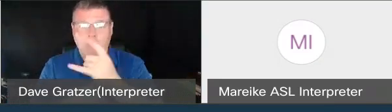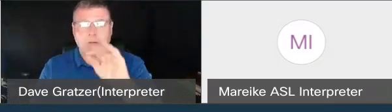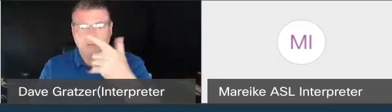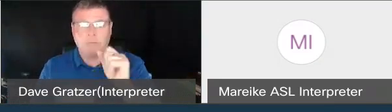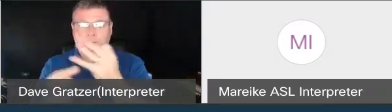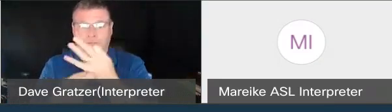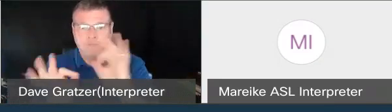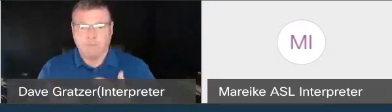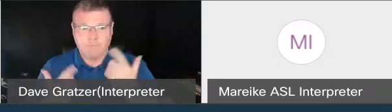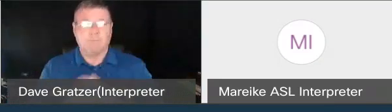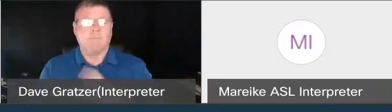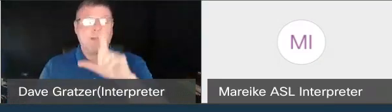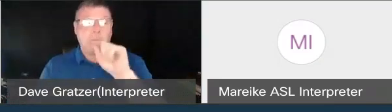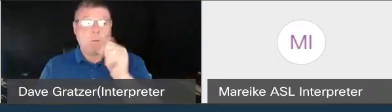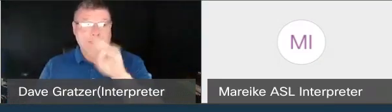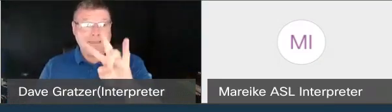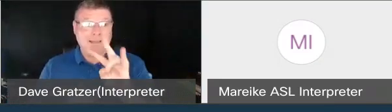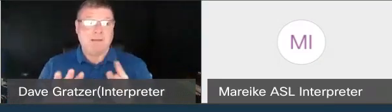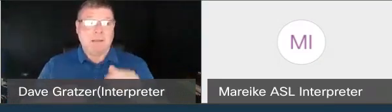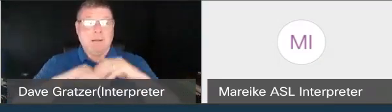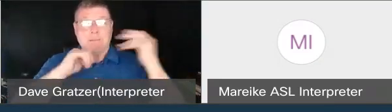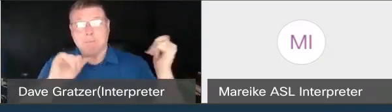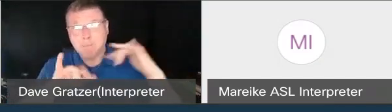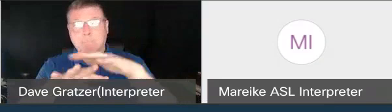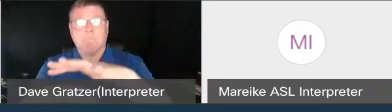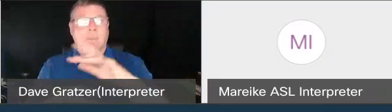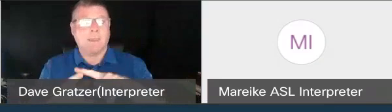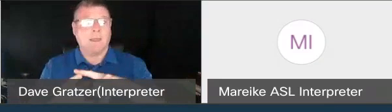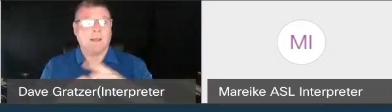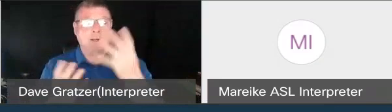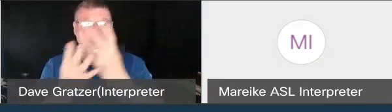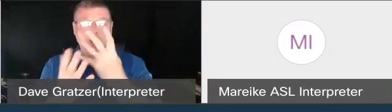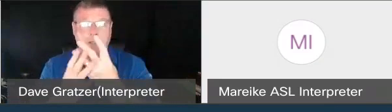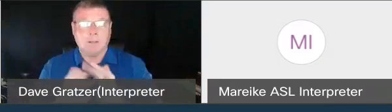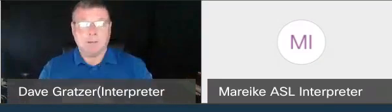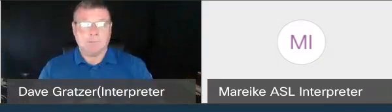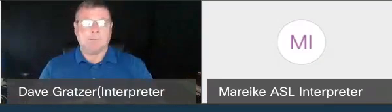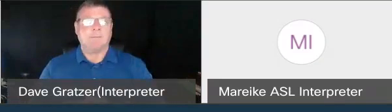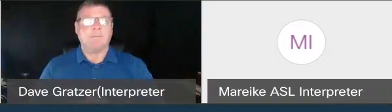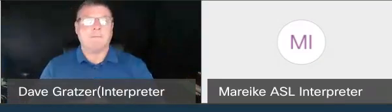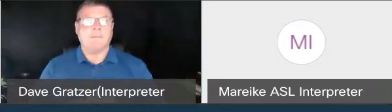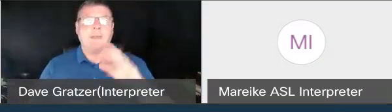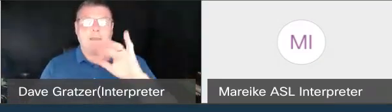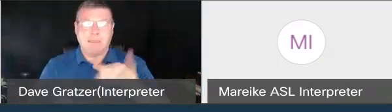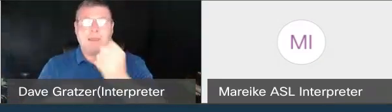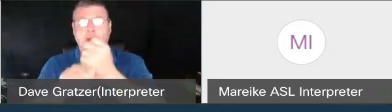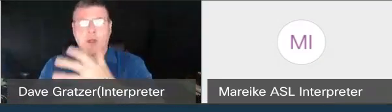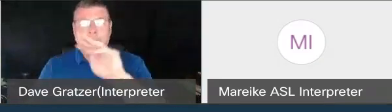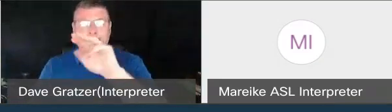In 2017, overpopulation of our local jail, the Yellowstone County Detention Facility, caused MAAP to become stagnant.